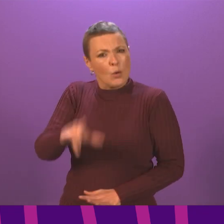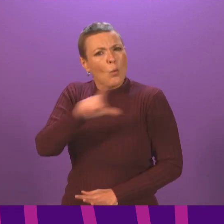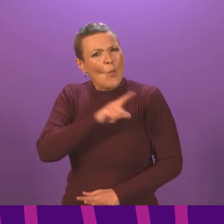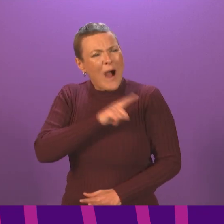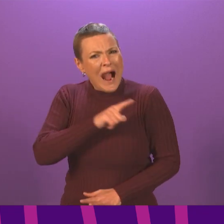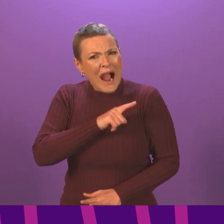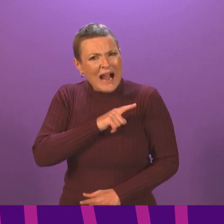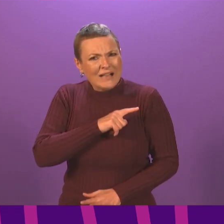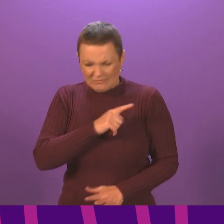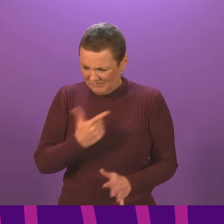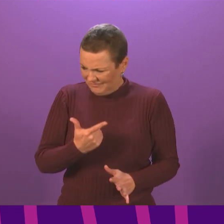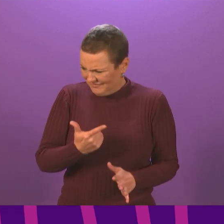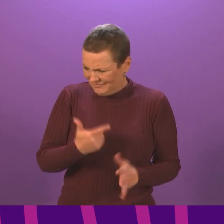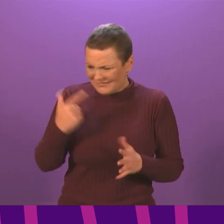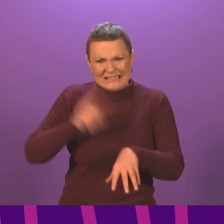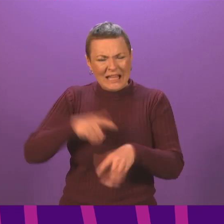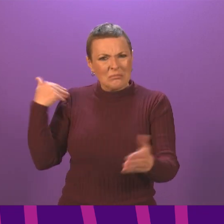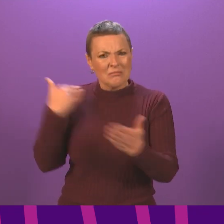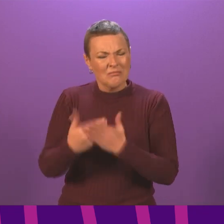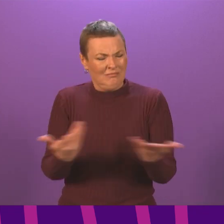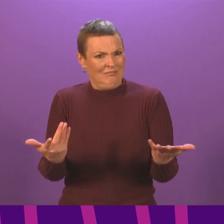Why has it taken so long to roll out testing?